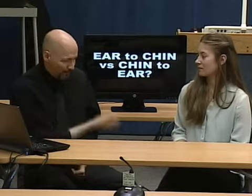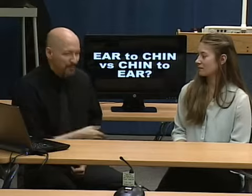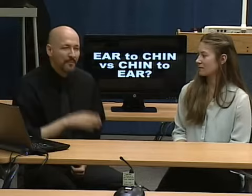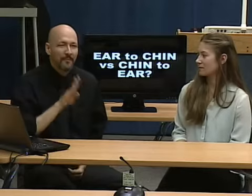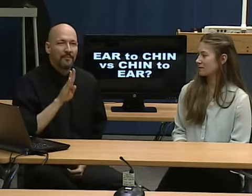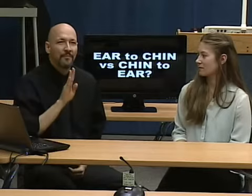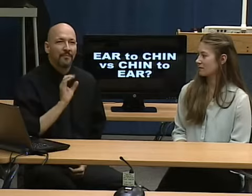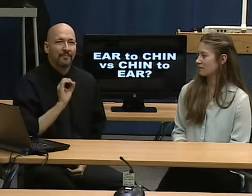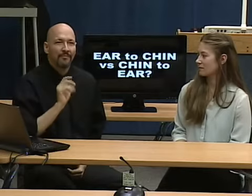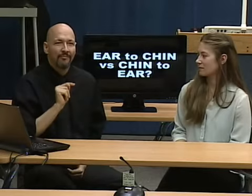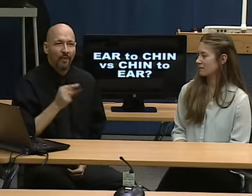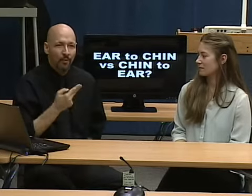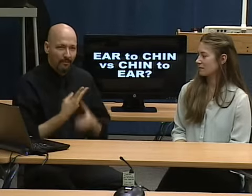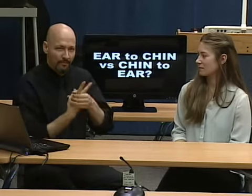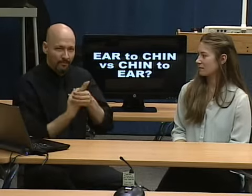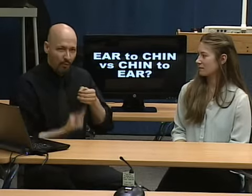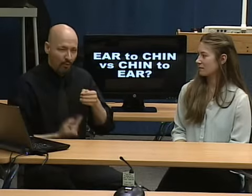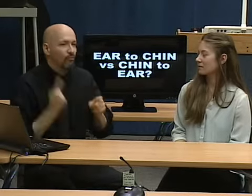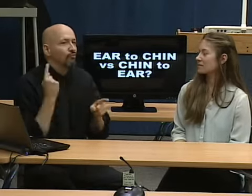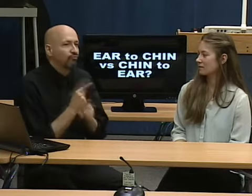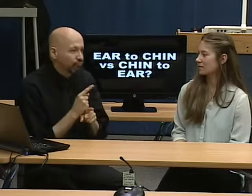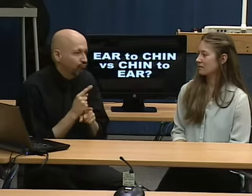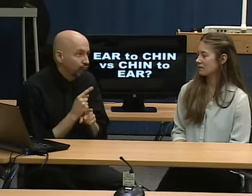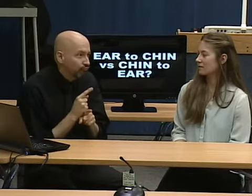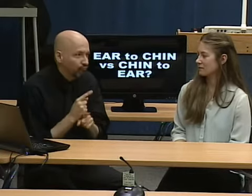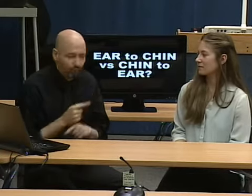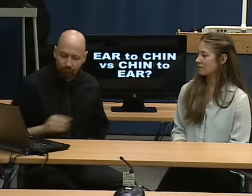Good. B-O-T-H. "Both." Both are right.